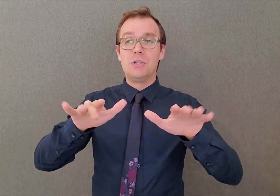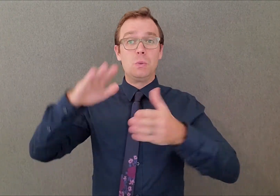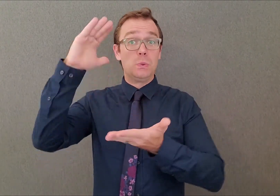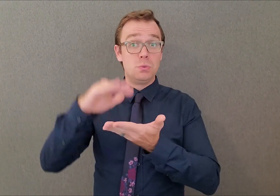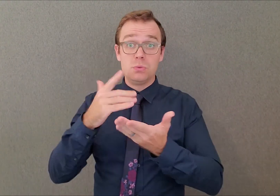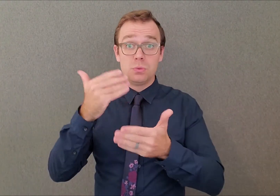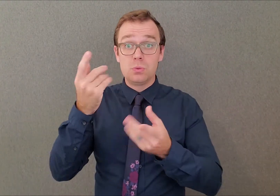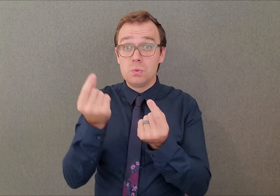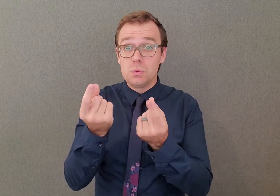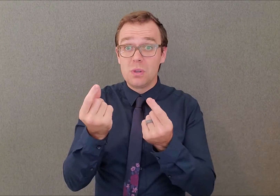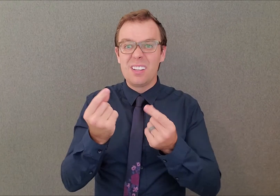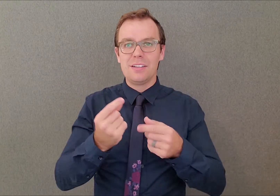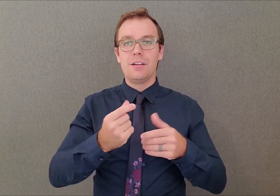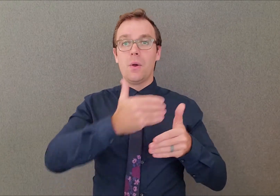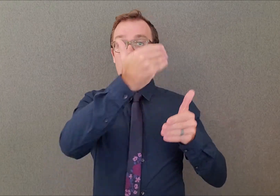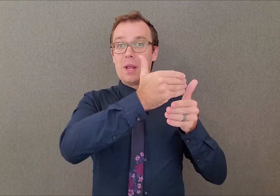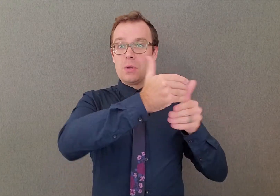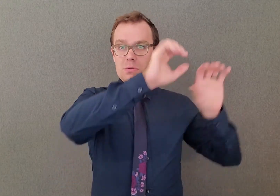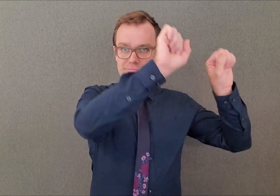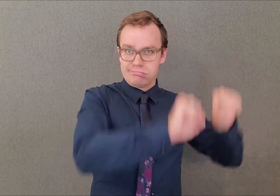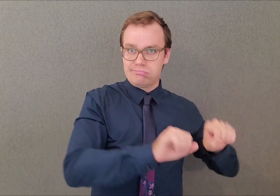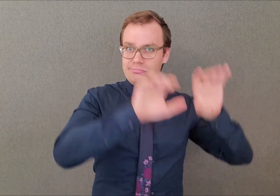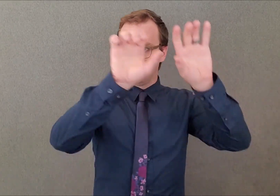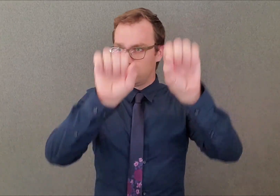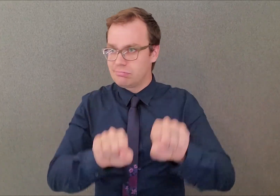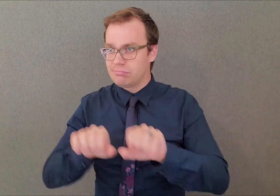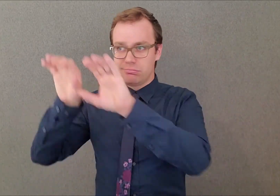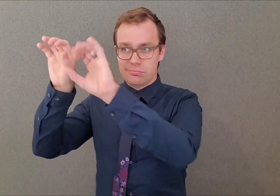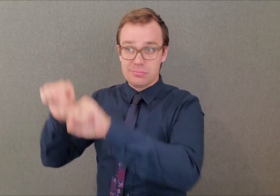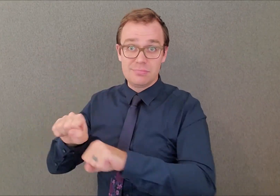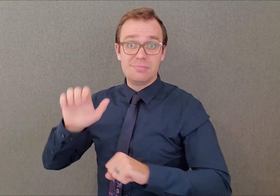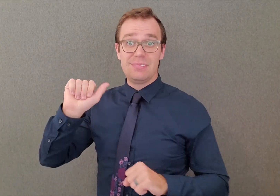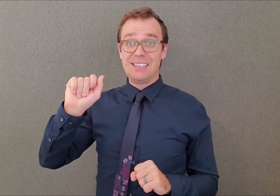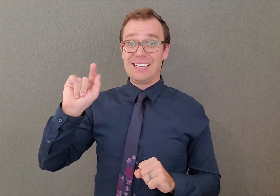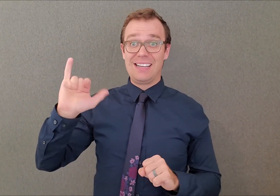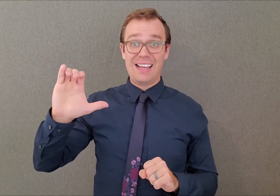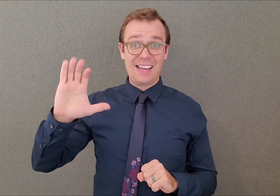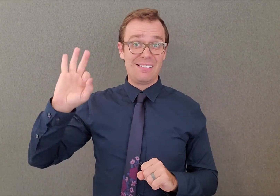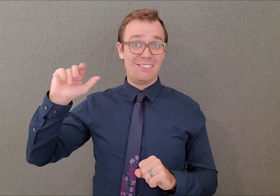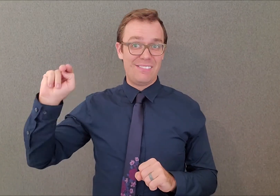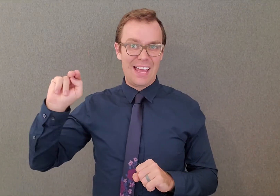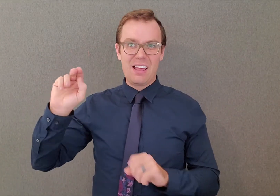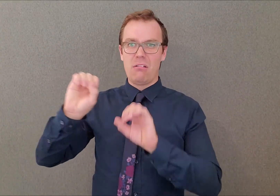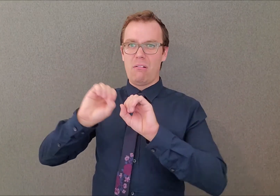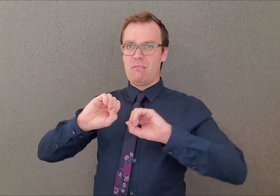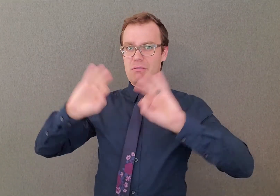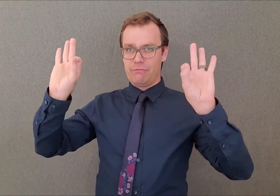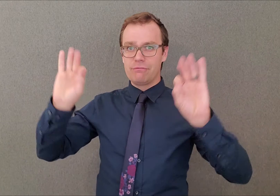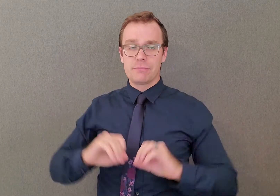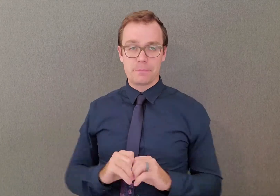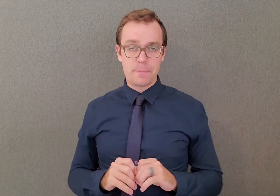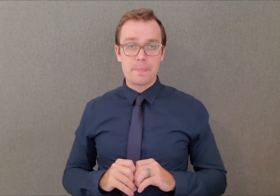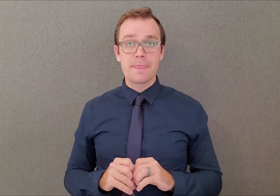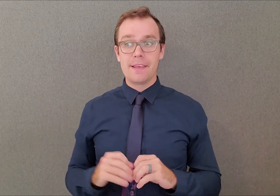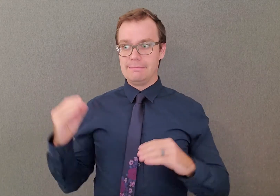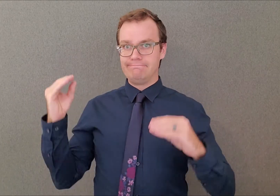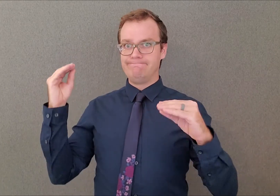shutting all vents, and turning off attic fans. Take pre-assembled disaster supplies.